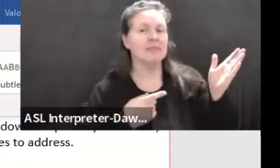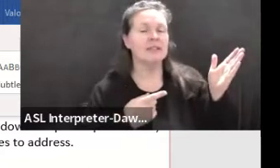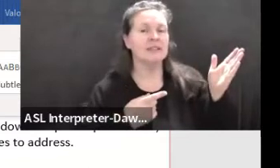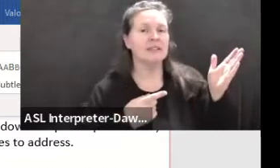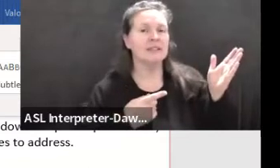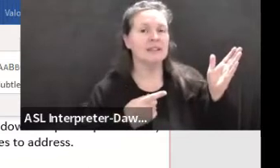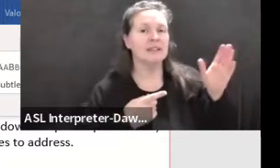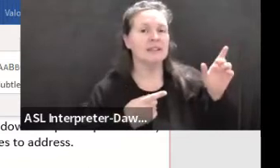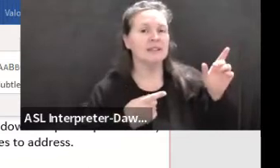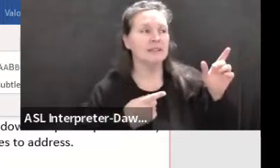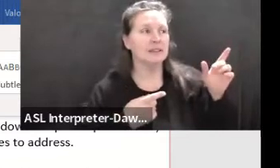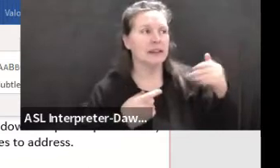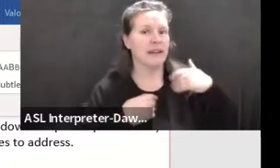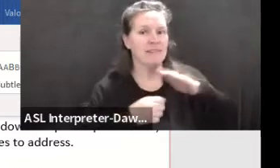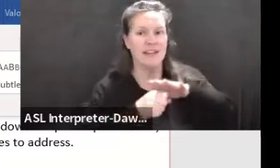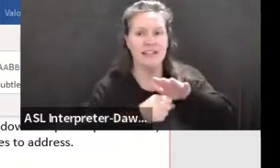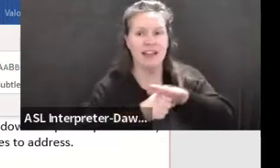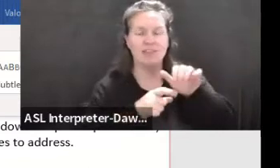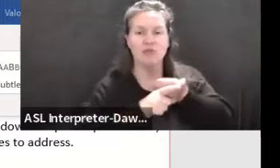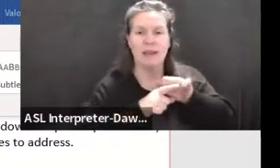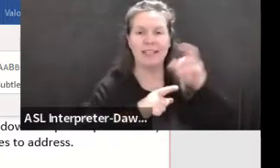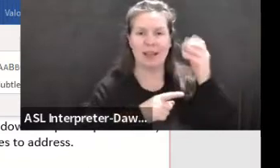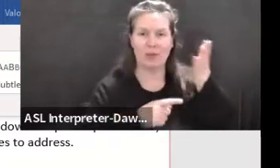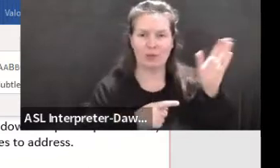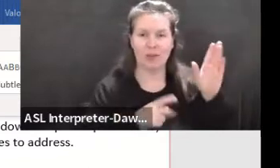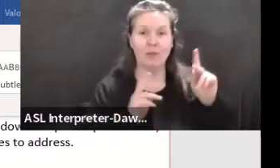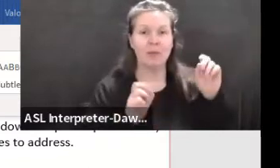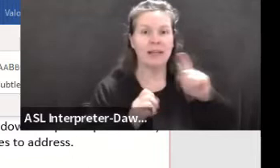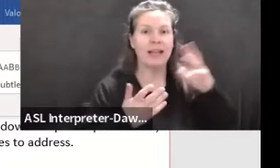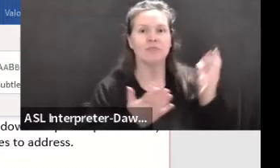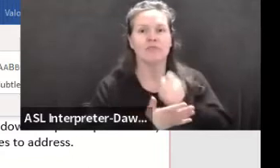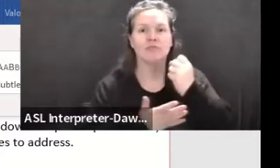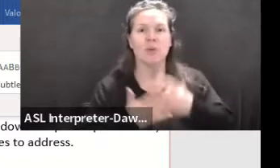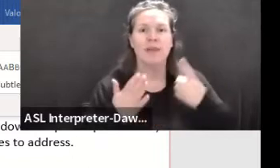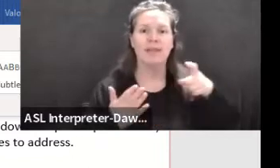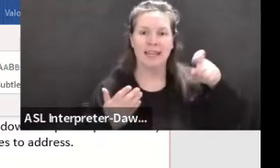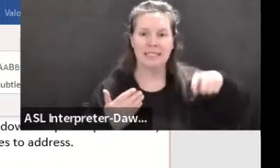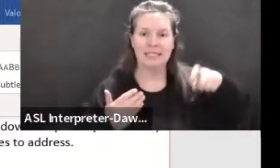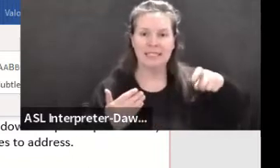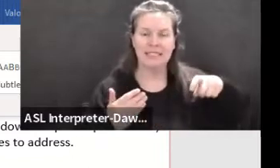is there, you know, are enough trainings out there that people could then get what they need in order to do this required training